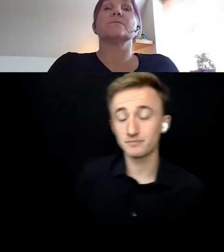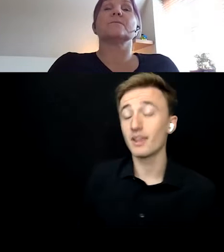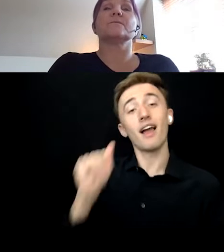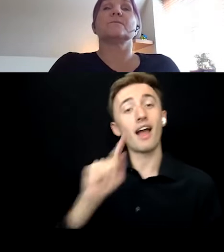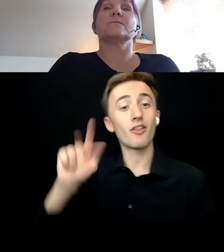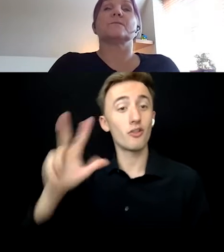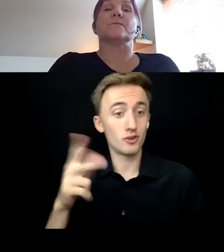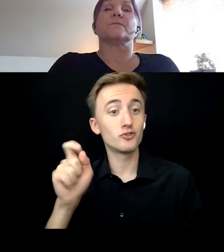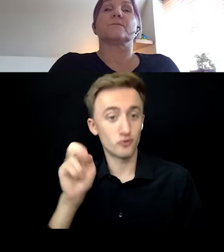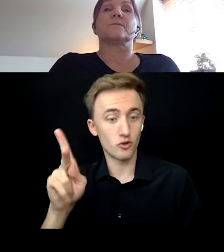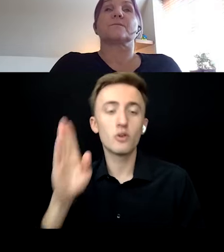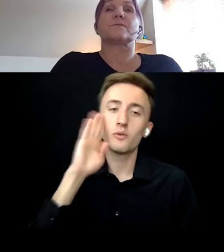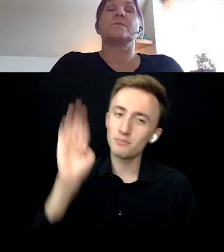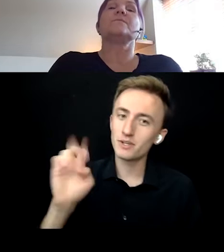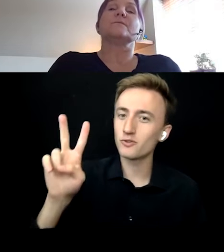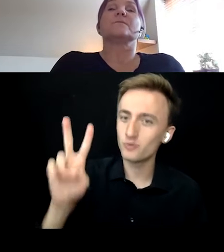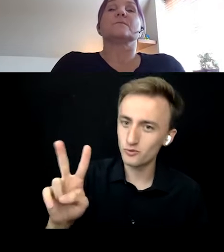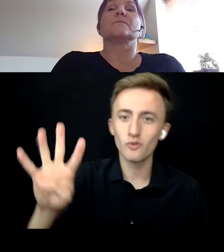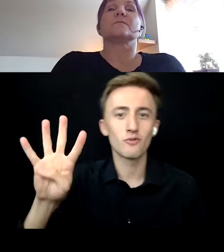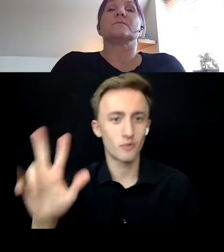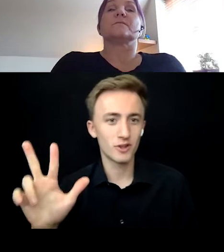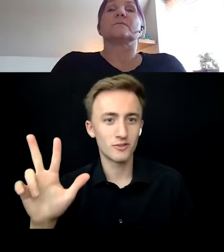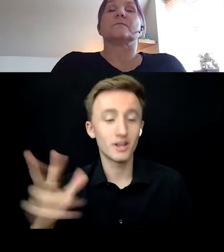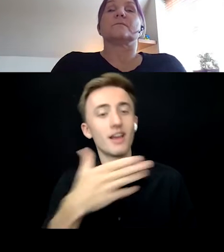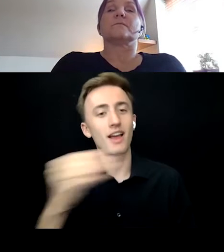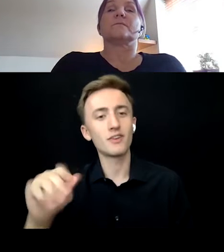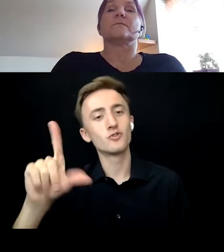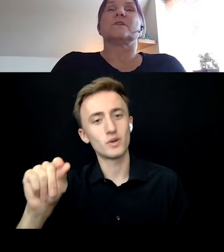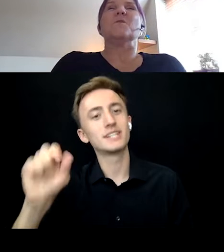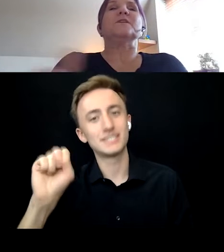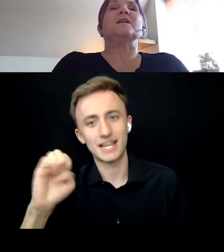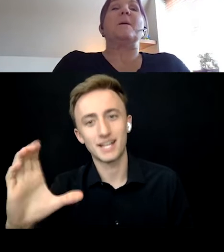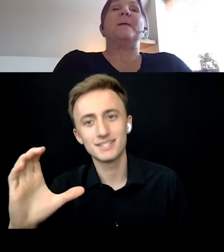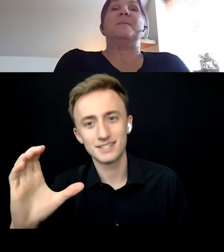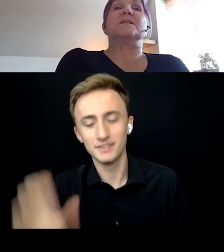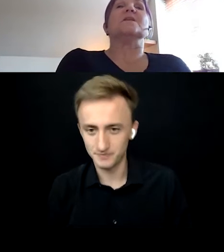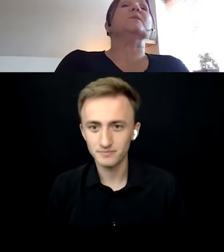be 2:43 and 20 seconds. >> Leonie: Still a little BBC,